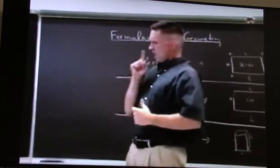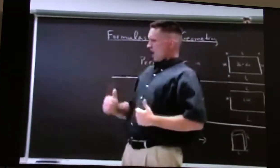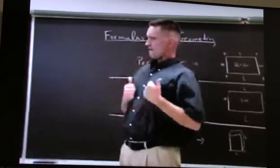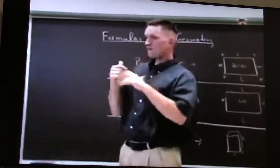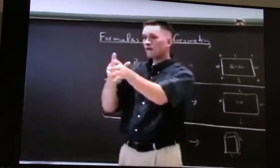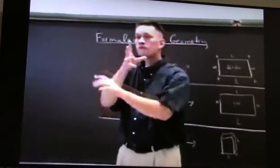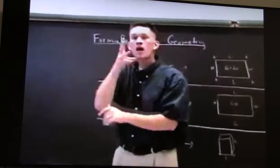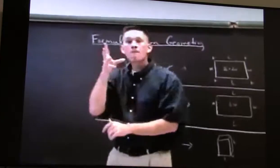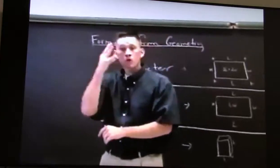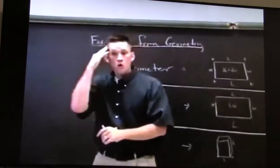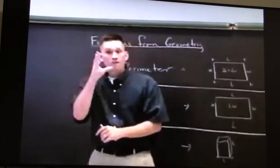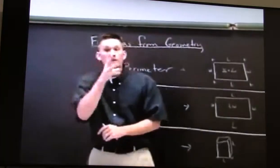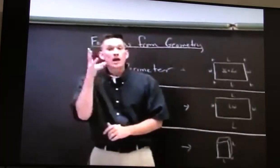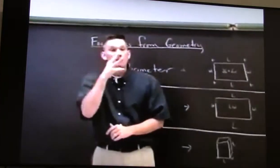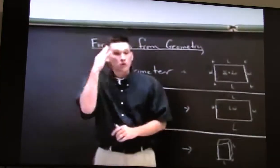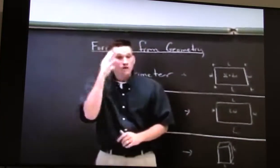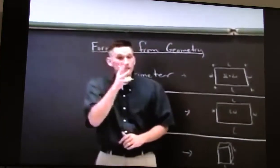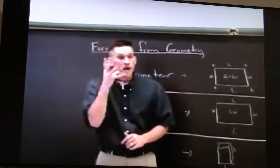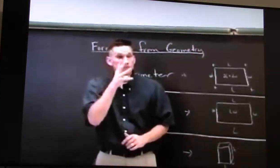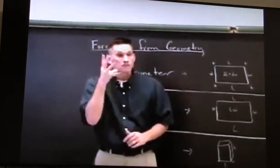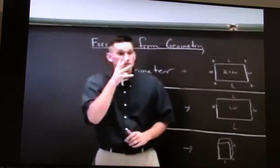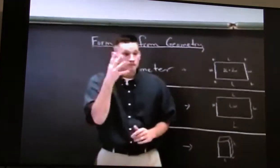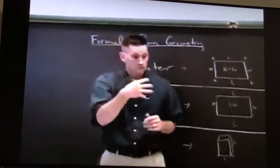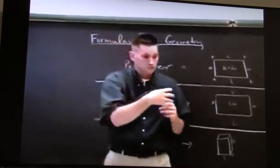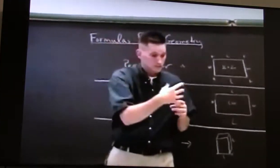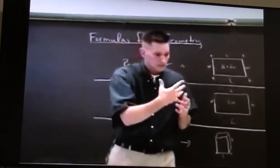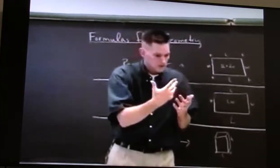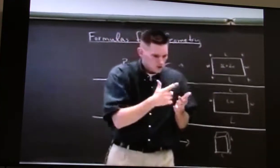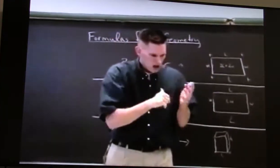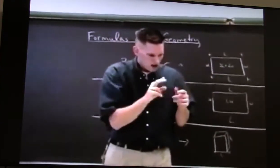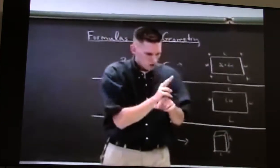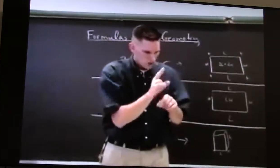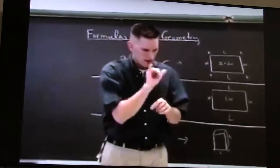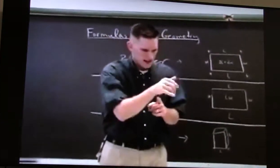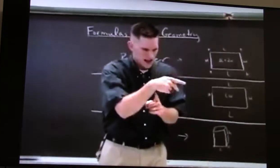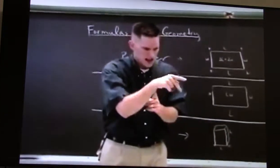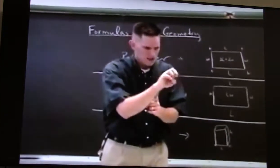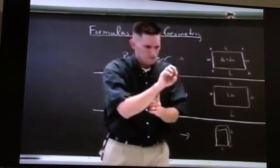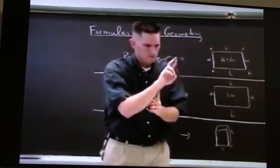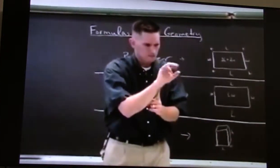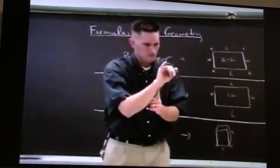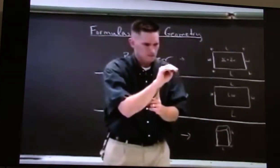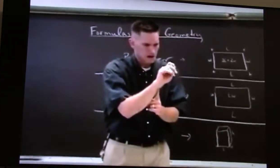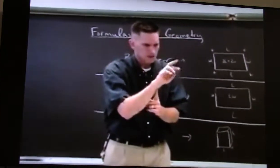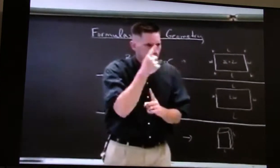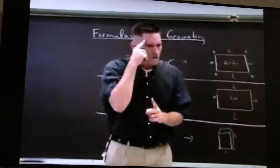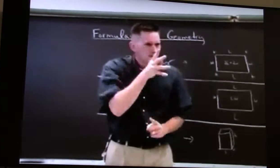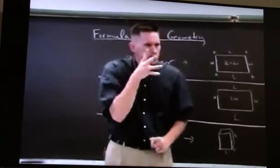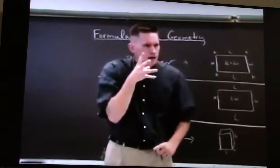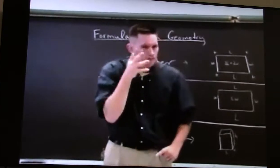add them up together. so like what would you use the parameter for?